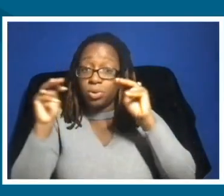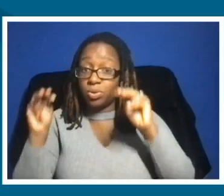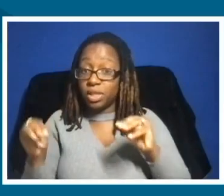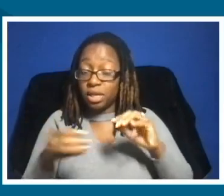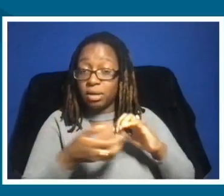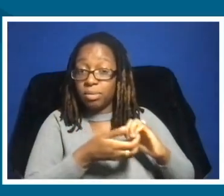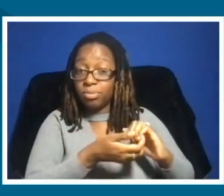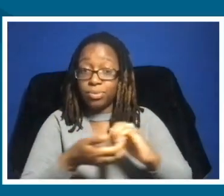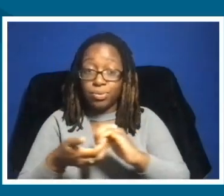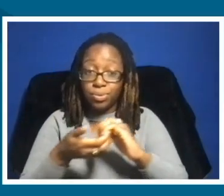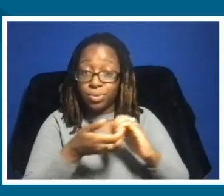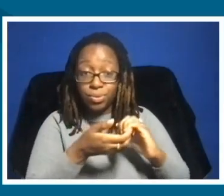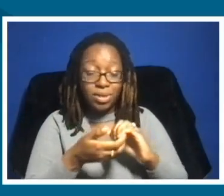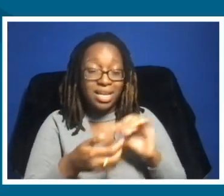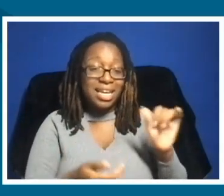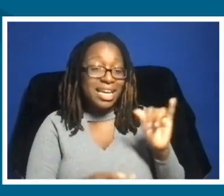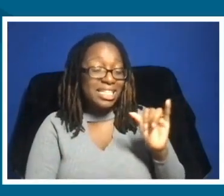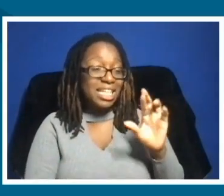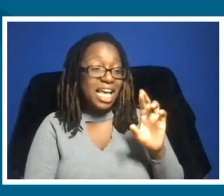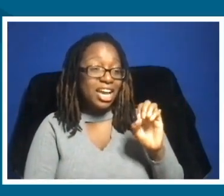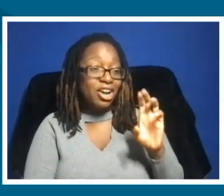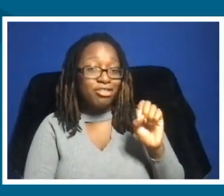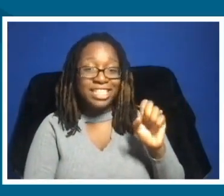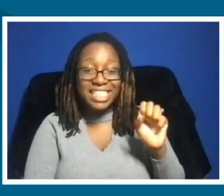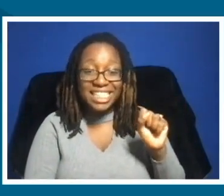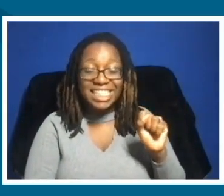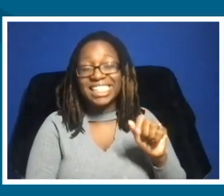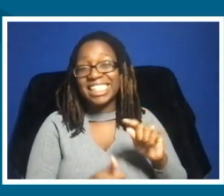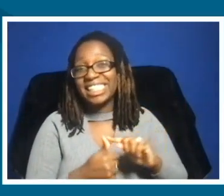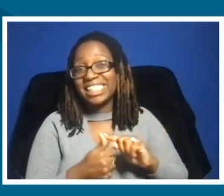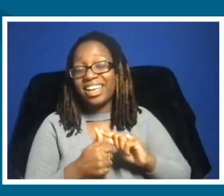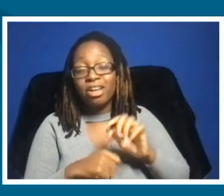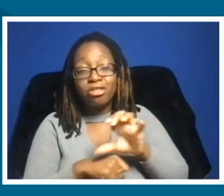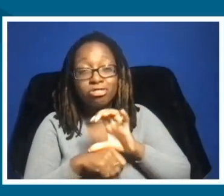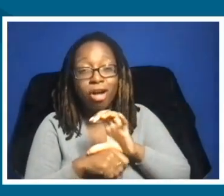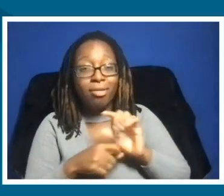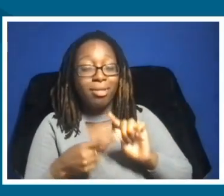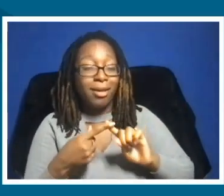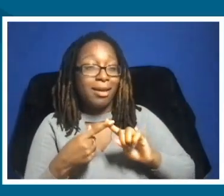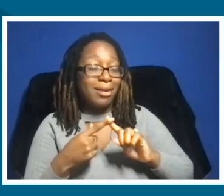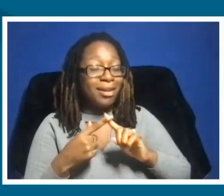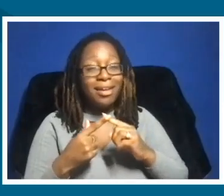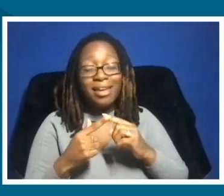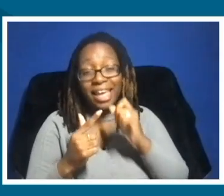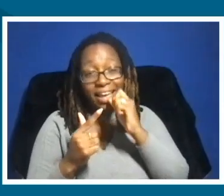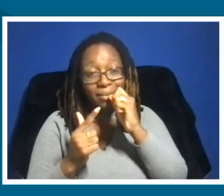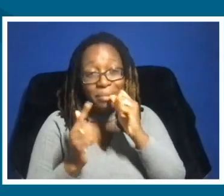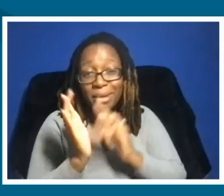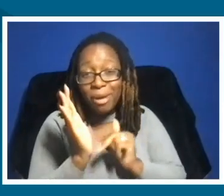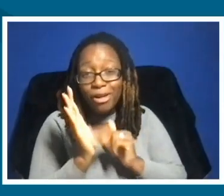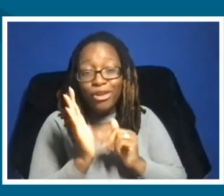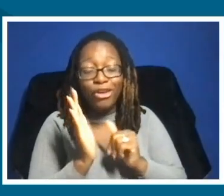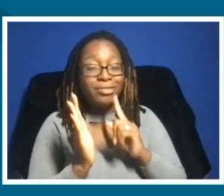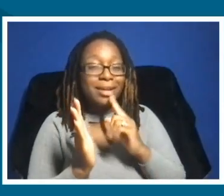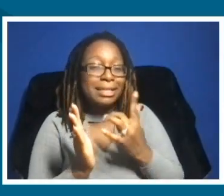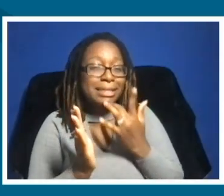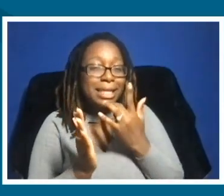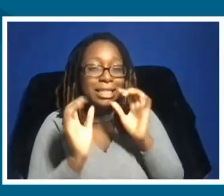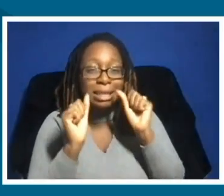you know it's like chocolate peanut butter it tastes so good together it's like a magical combination and especially